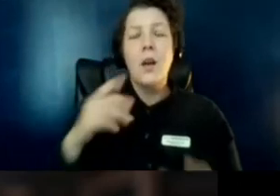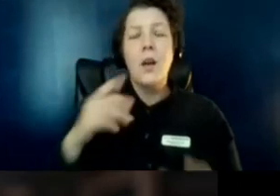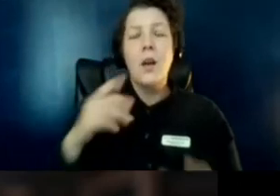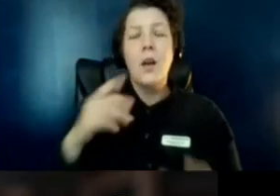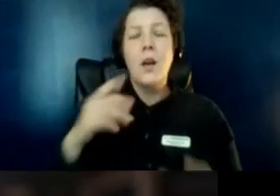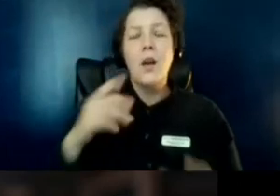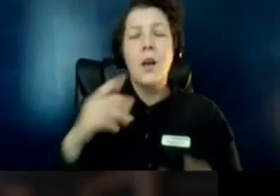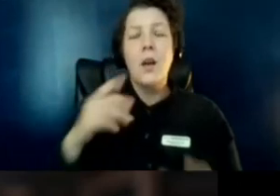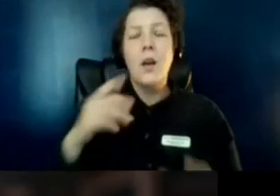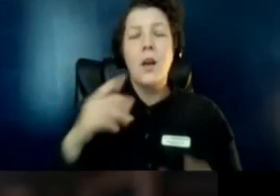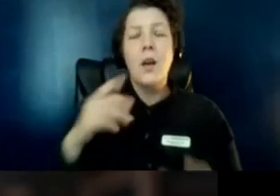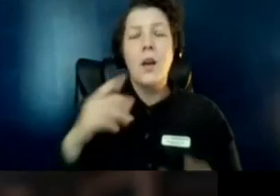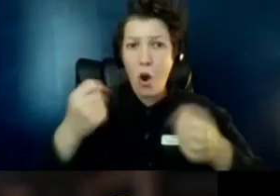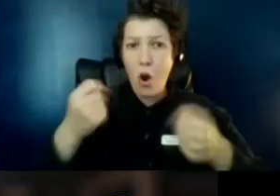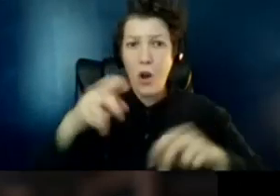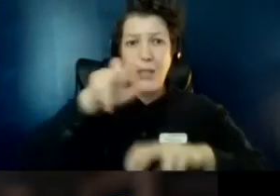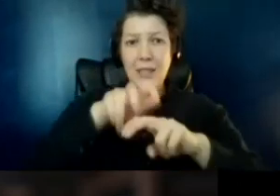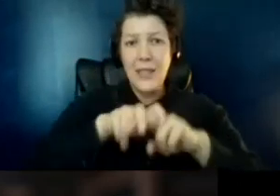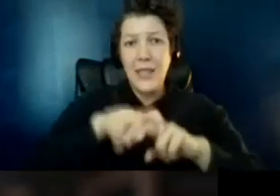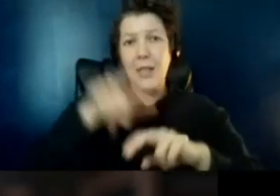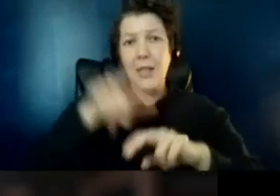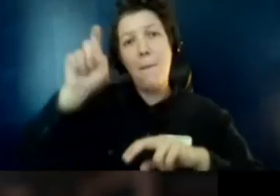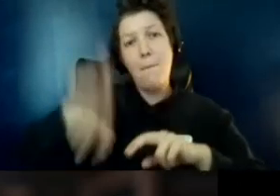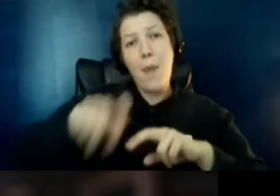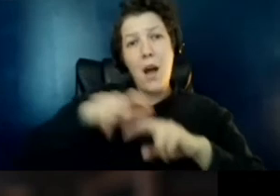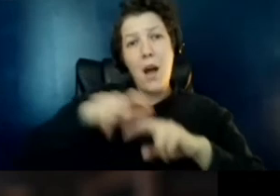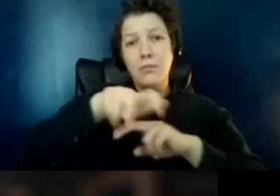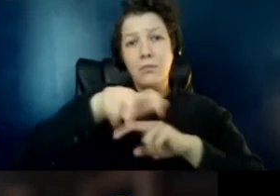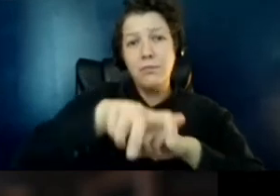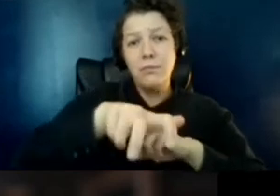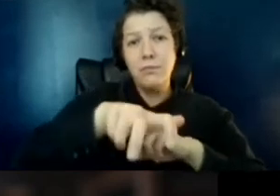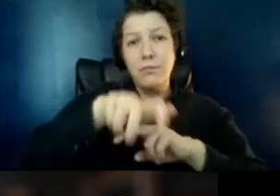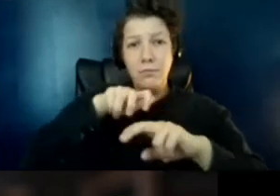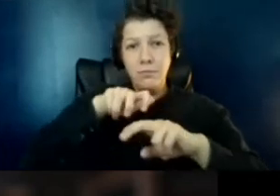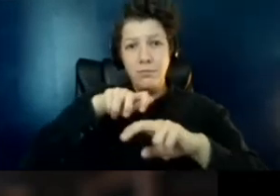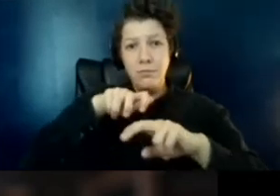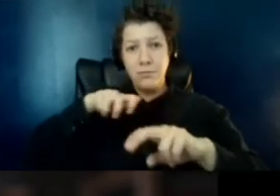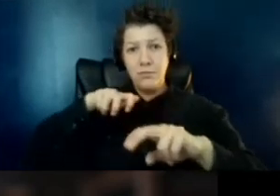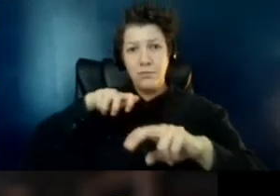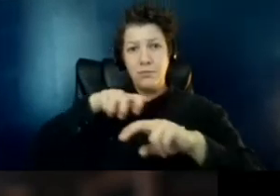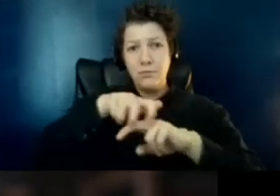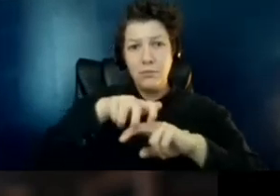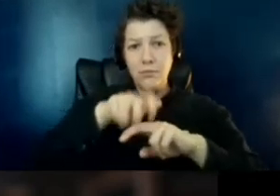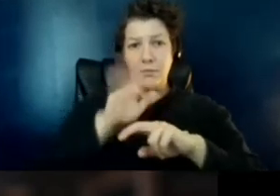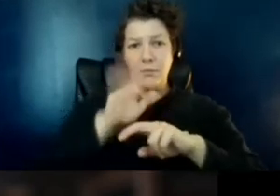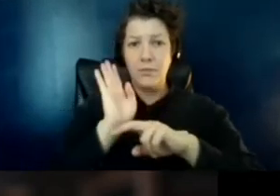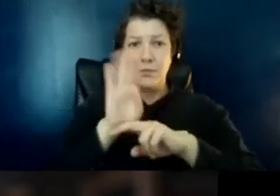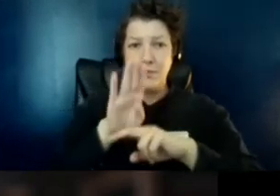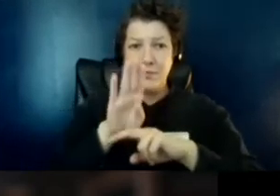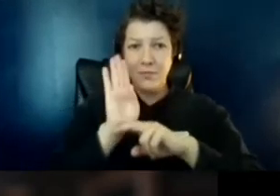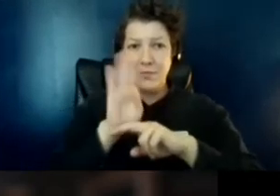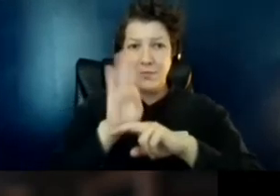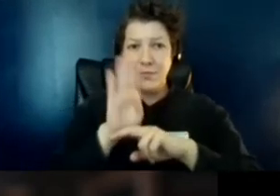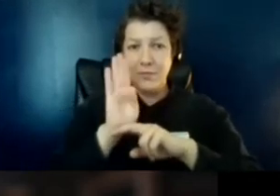if the seat belt was designed for an average waist and the seat was designed for an average